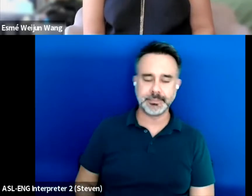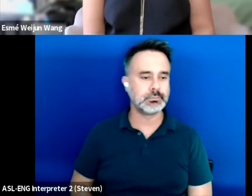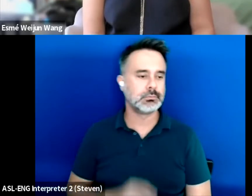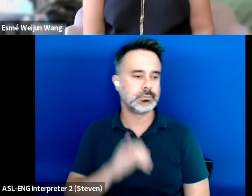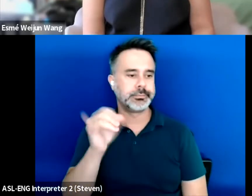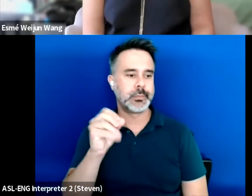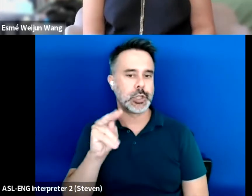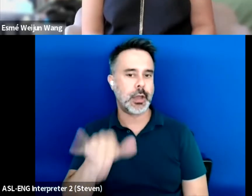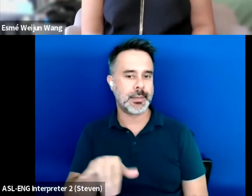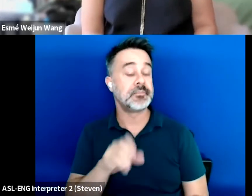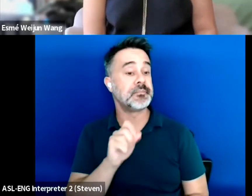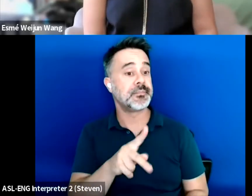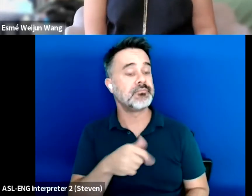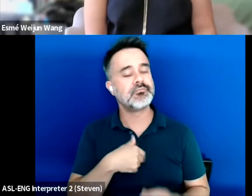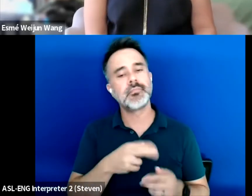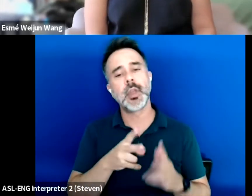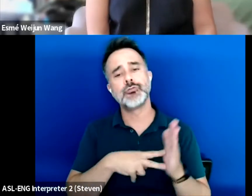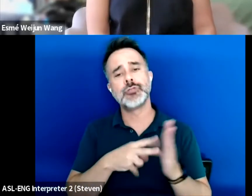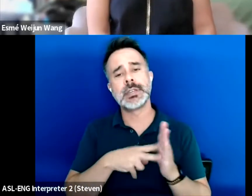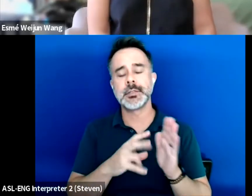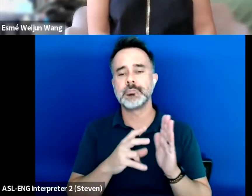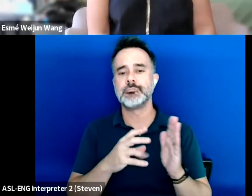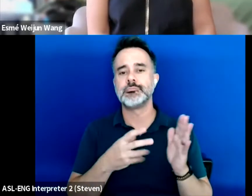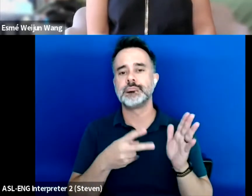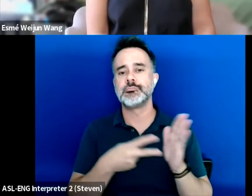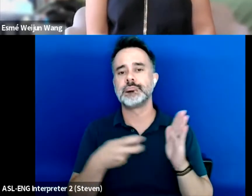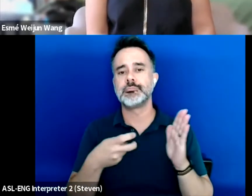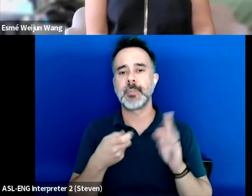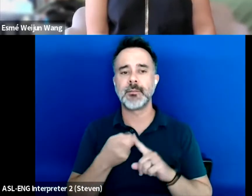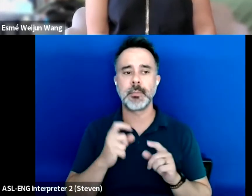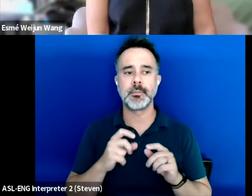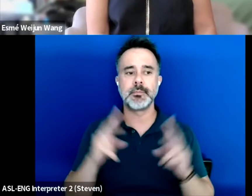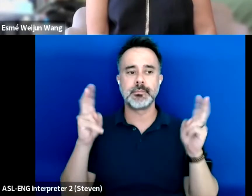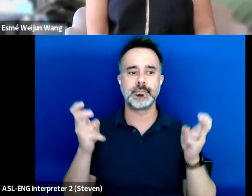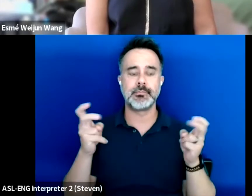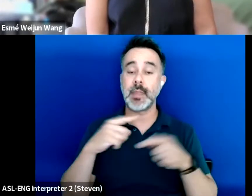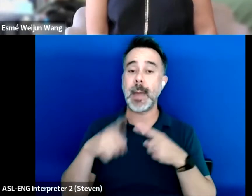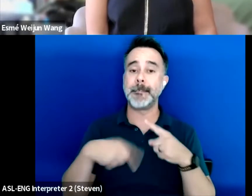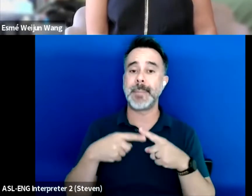operating with an unknowable logic and rhythm that I embrace, rather than fight against.